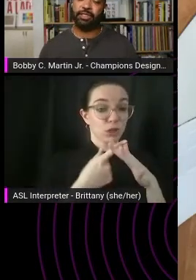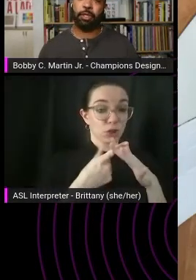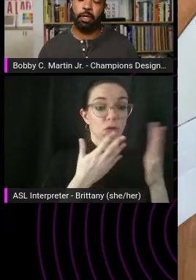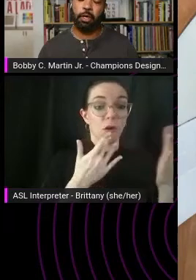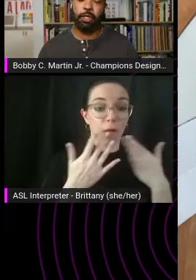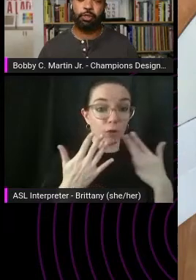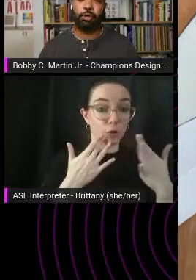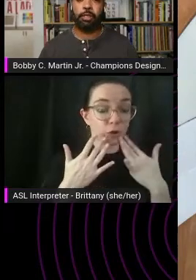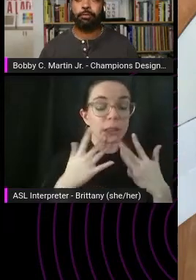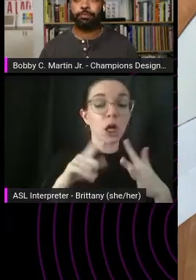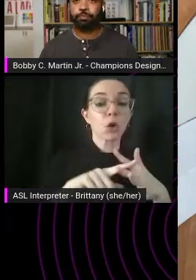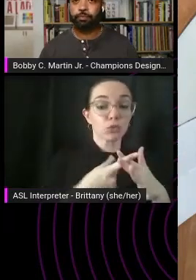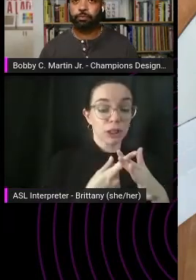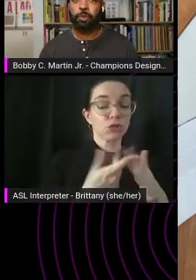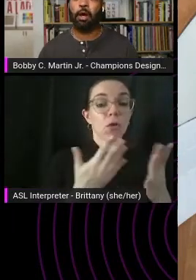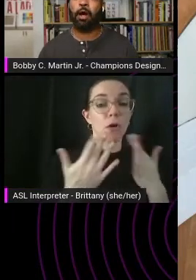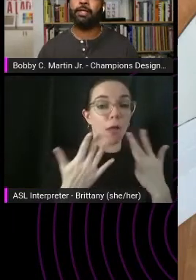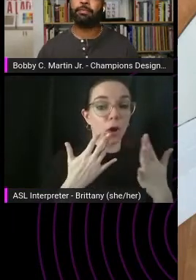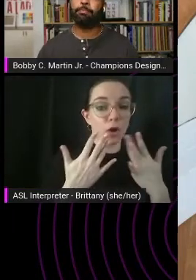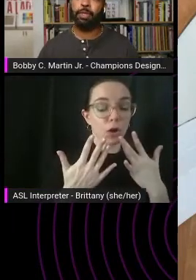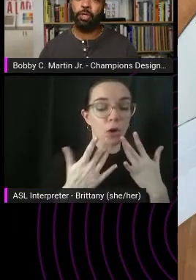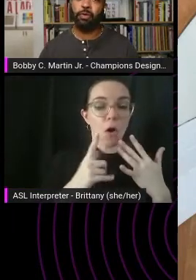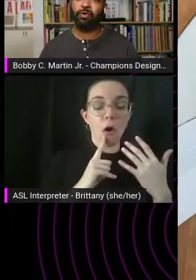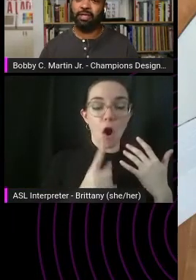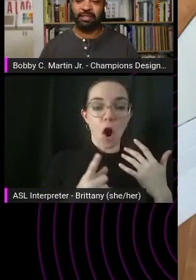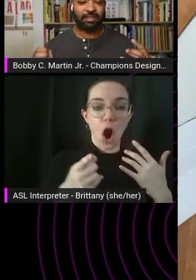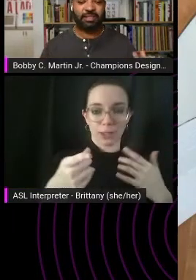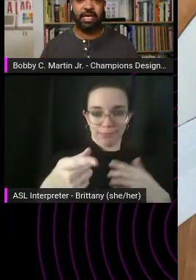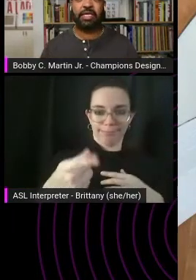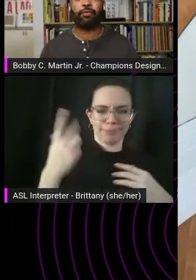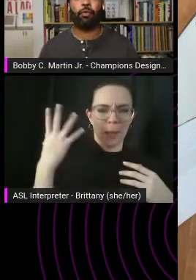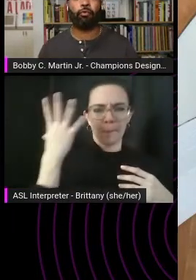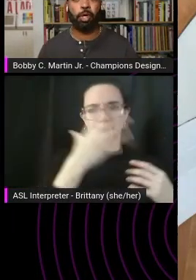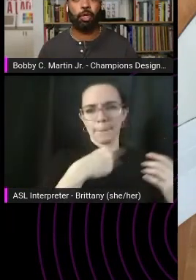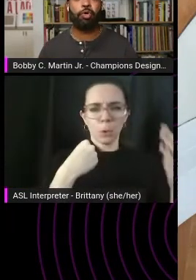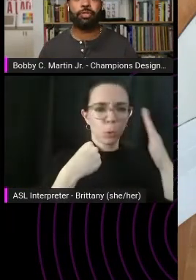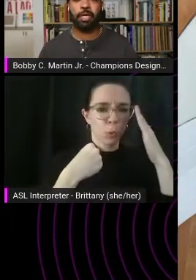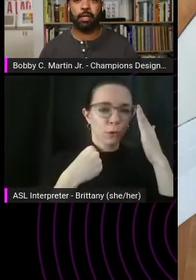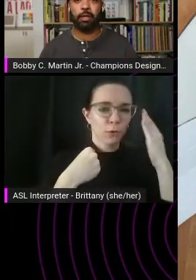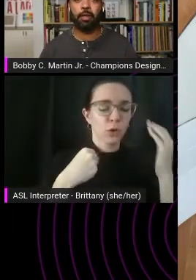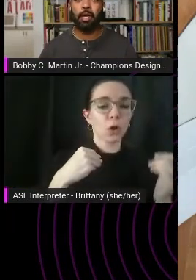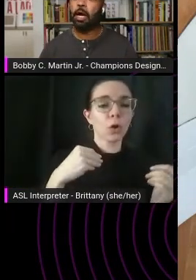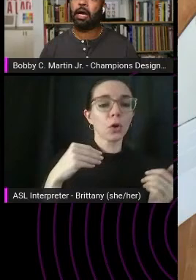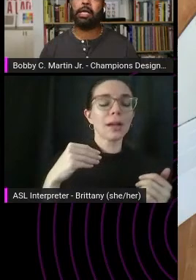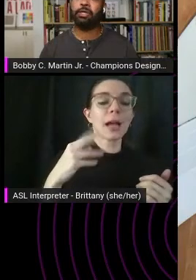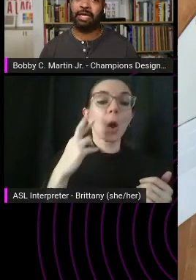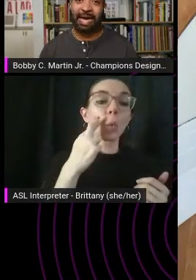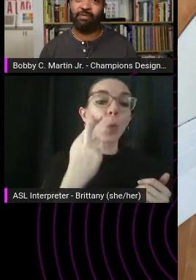in Stern Auditorium are this beautiful and distinctive rose color. A color that